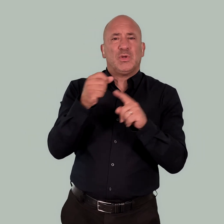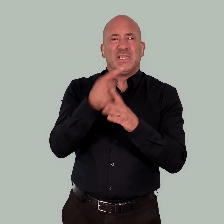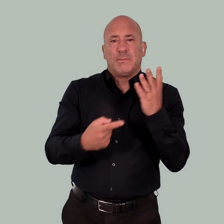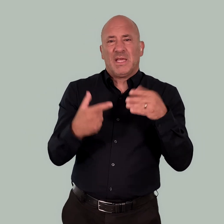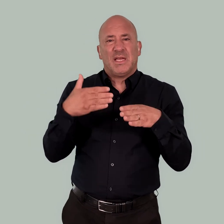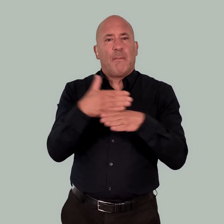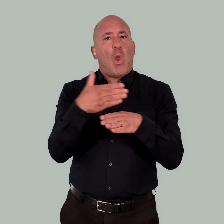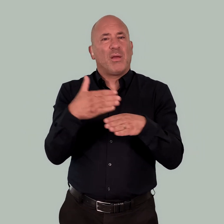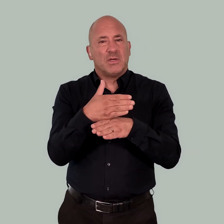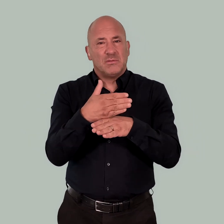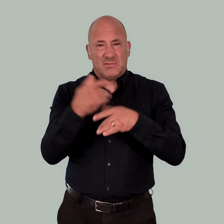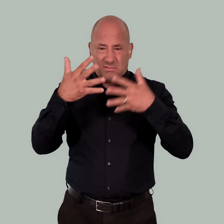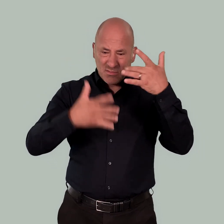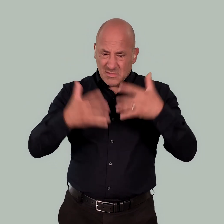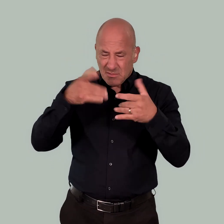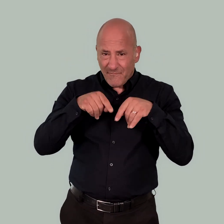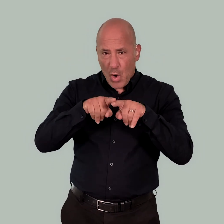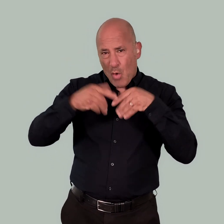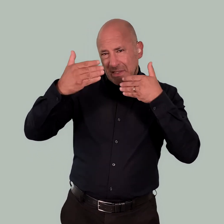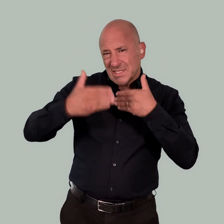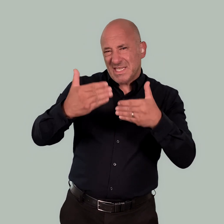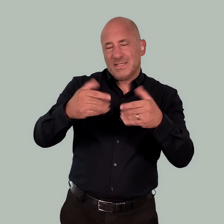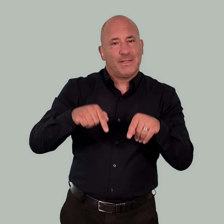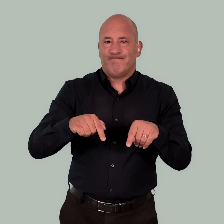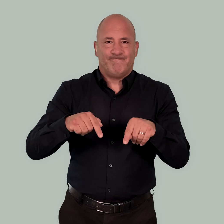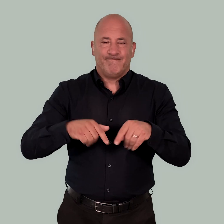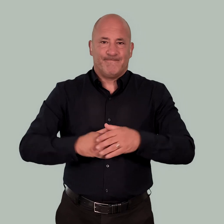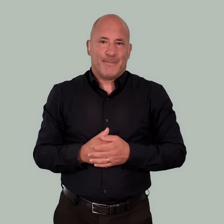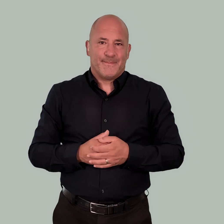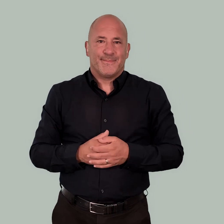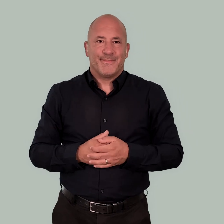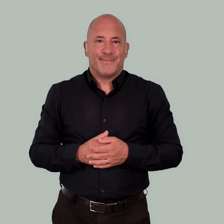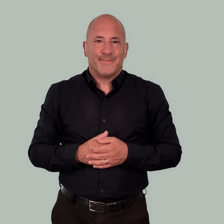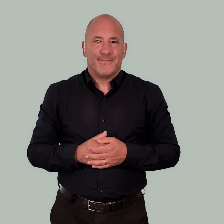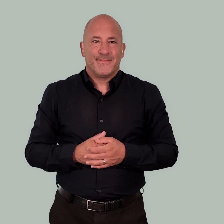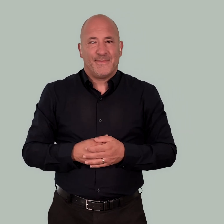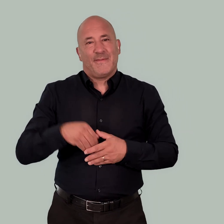on disability employment and figures are not seasonally adjusted.